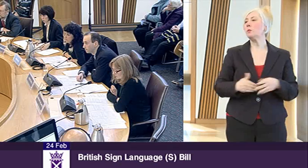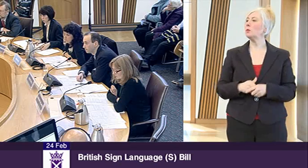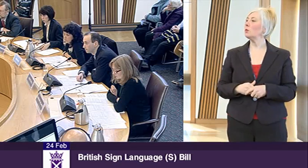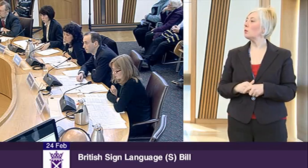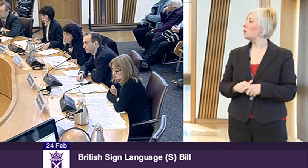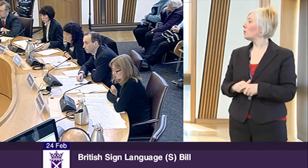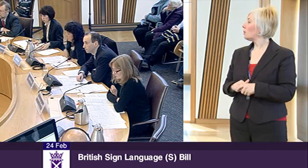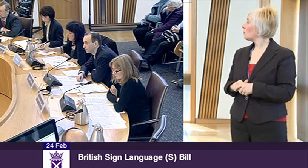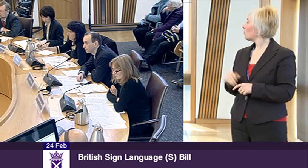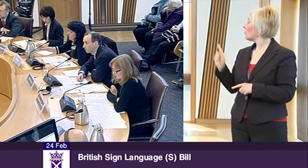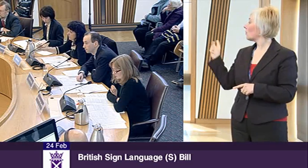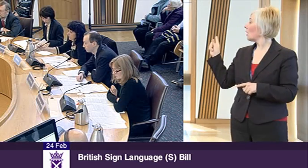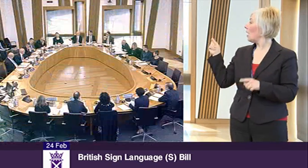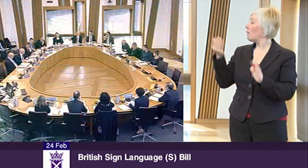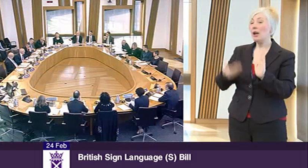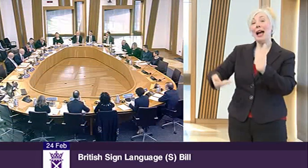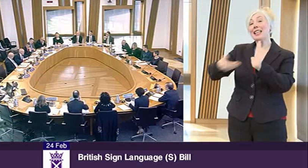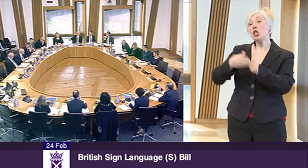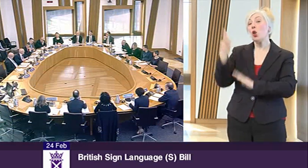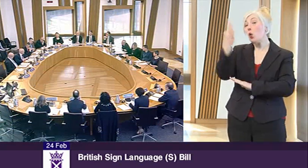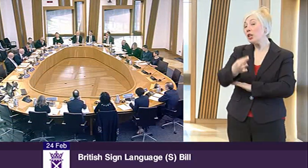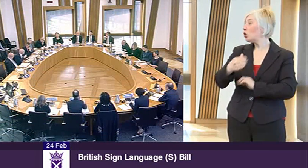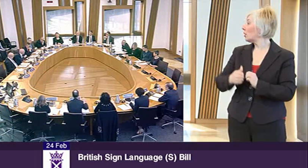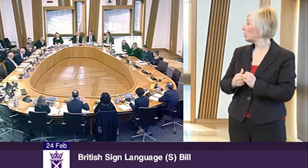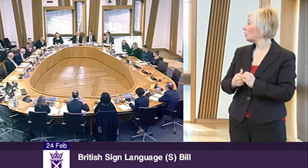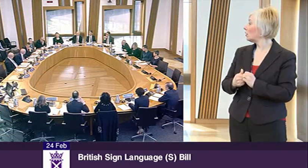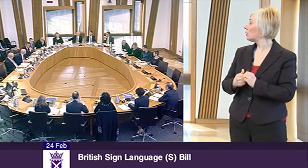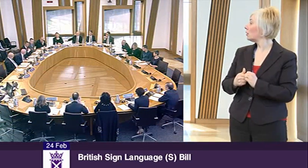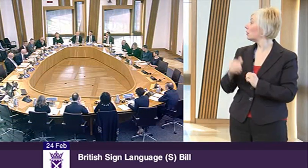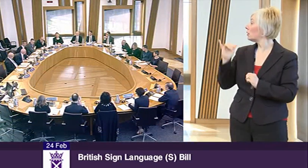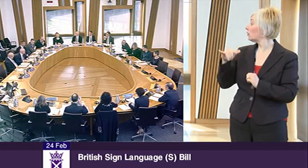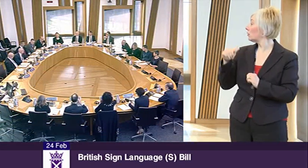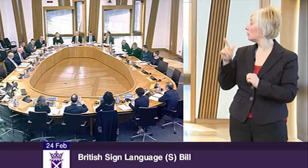James Dornan: Convener, can I come in? The Convener: James Dornan has a supplementary. Do you have more questions, Colin?